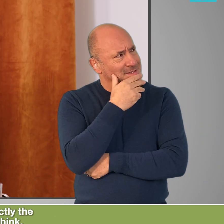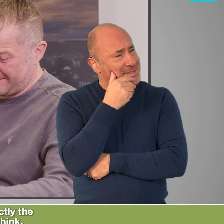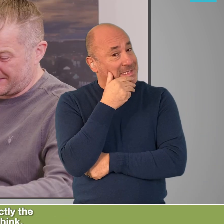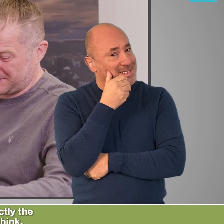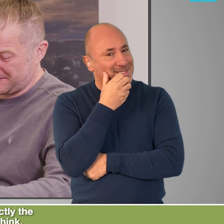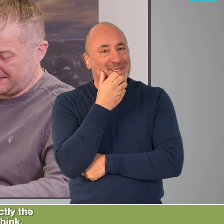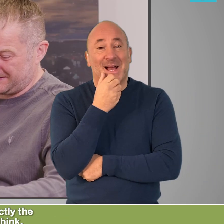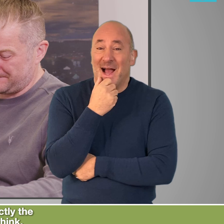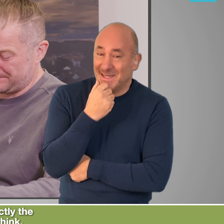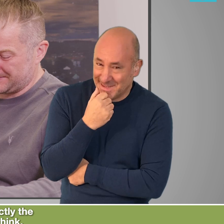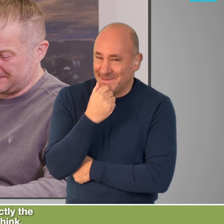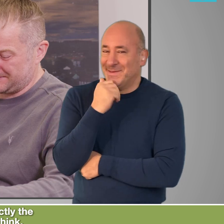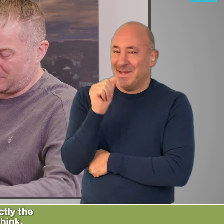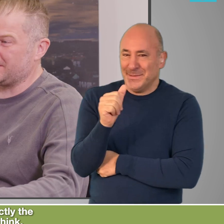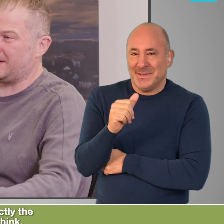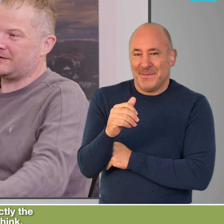Yeah, that's exactly the point there, I think.